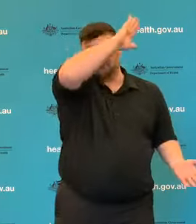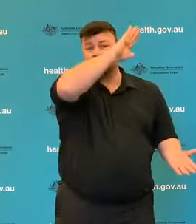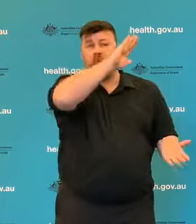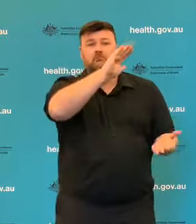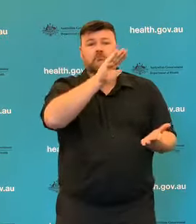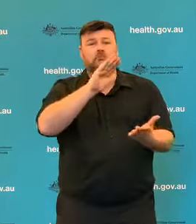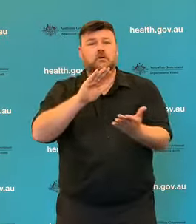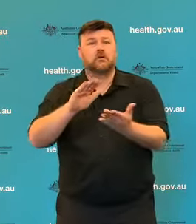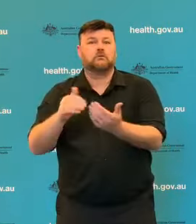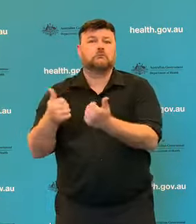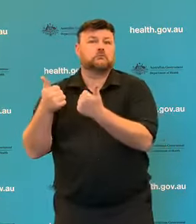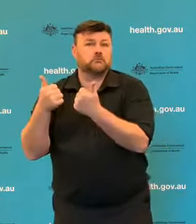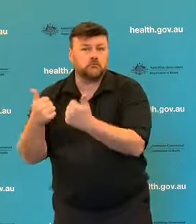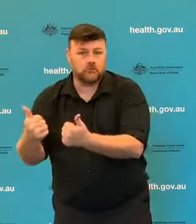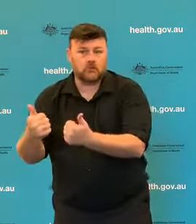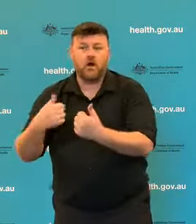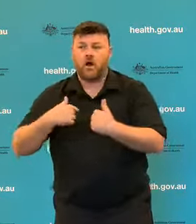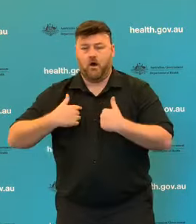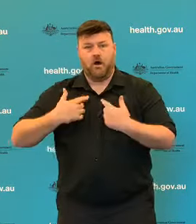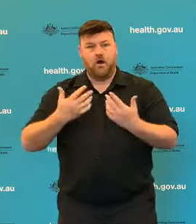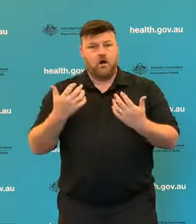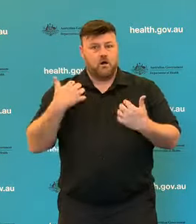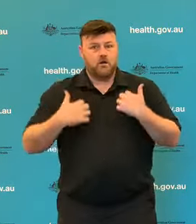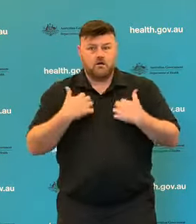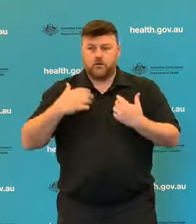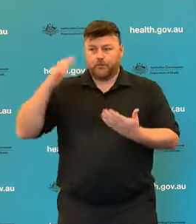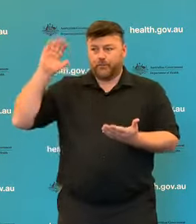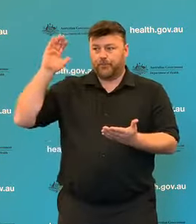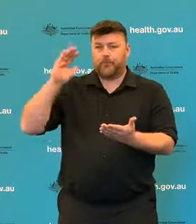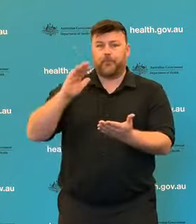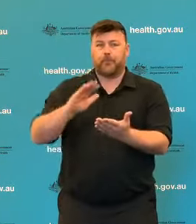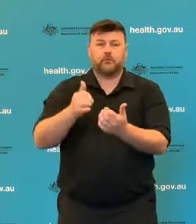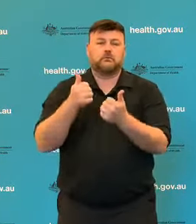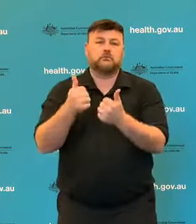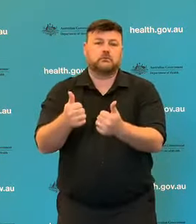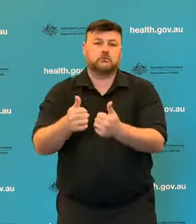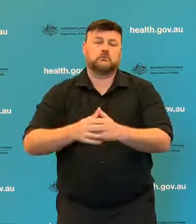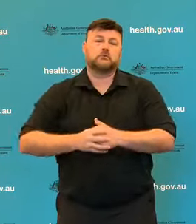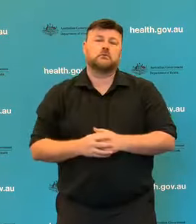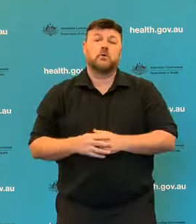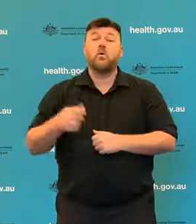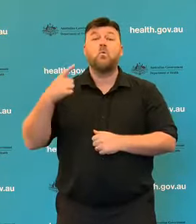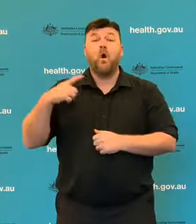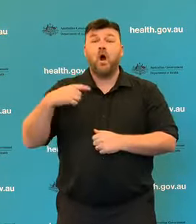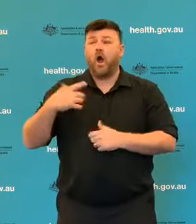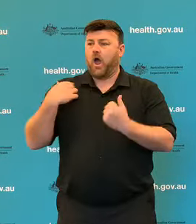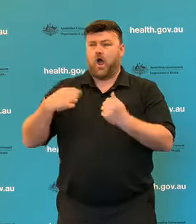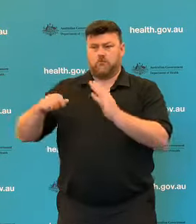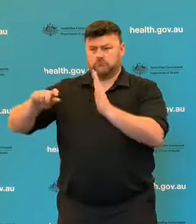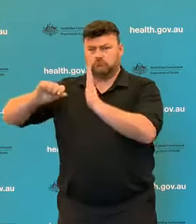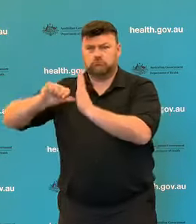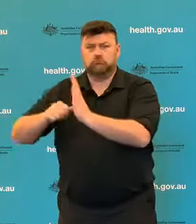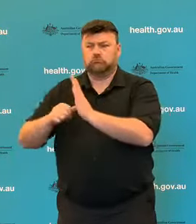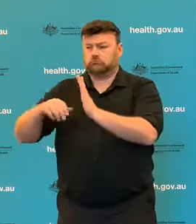This continuing and welcome fall in new numbers of cases is the result of the restrictions in place over the past month